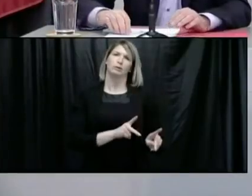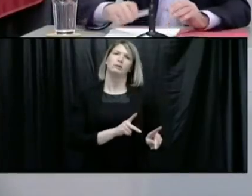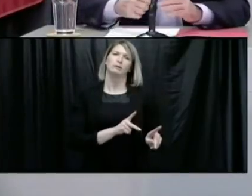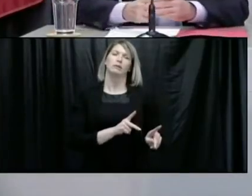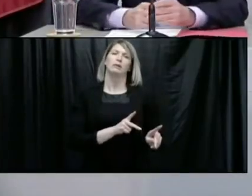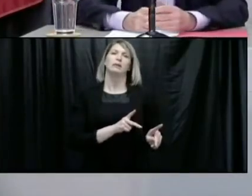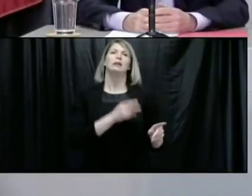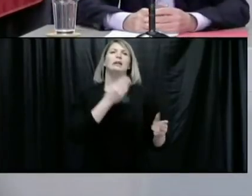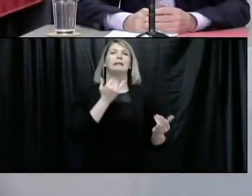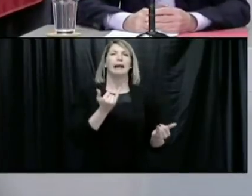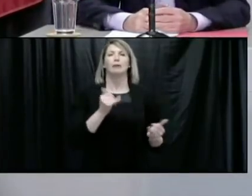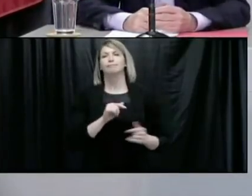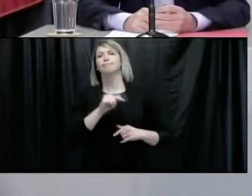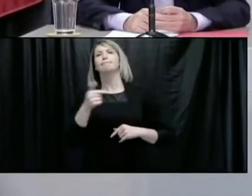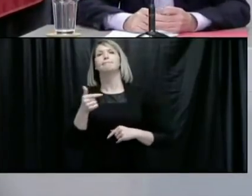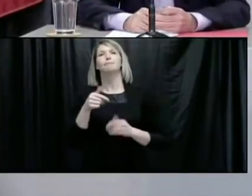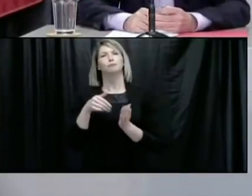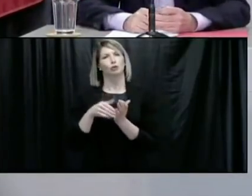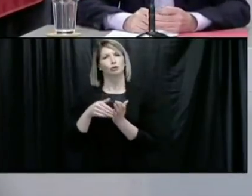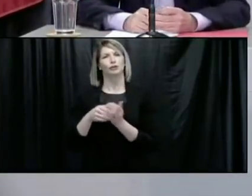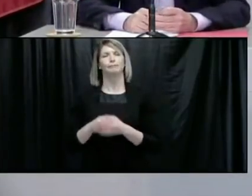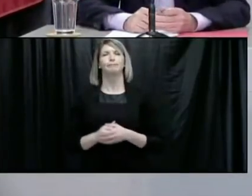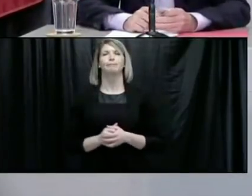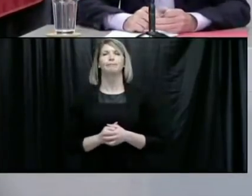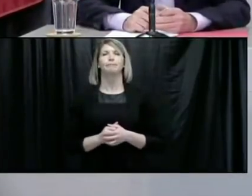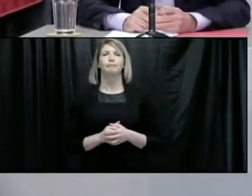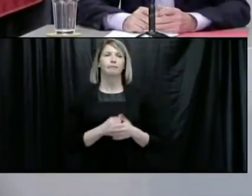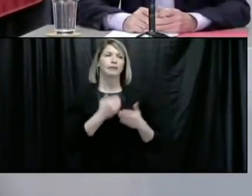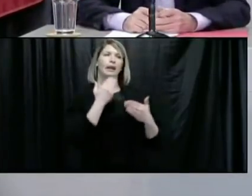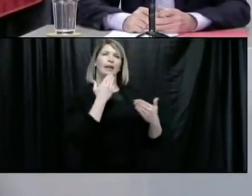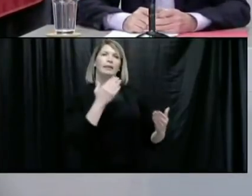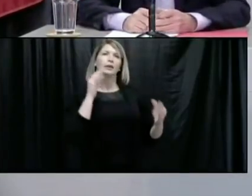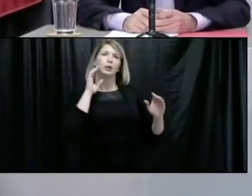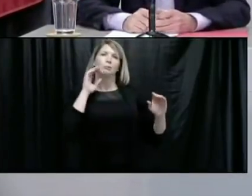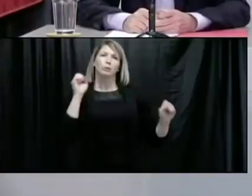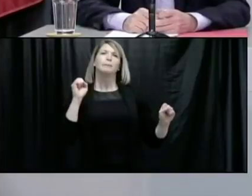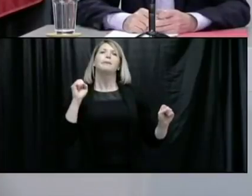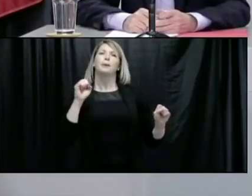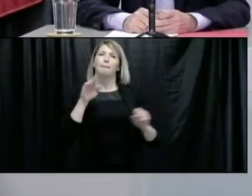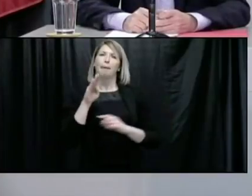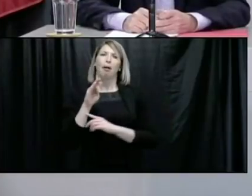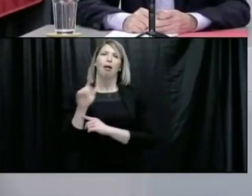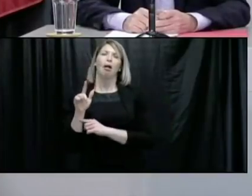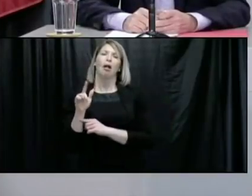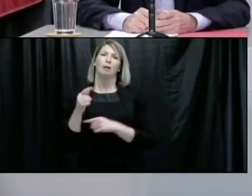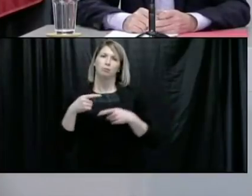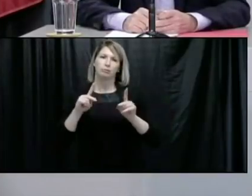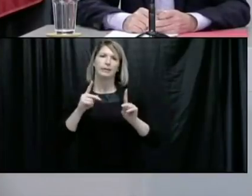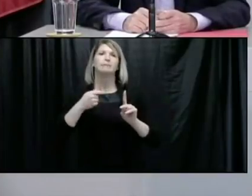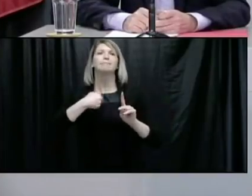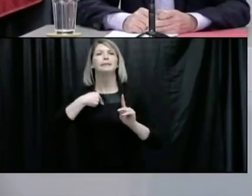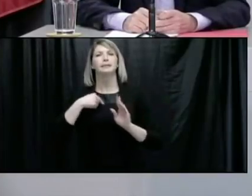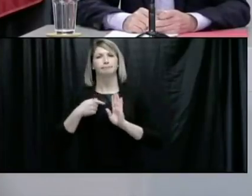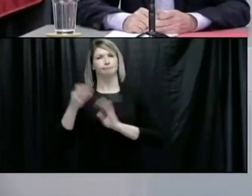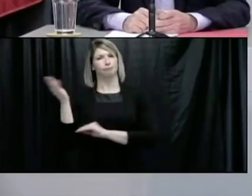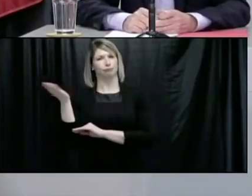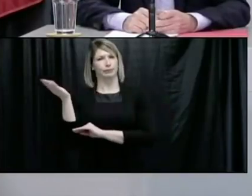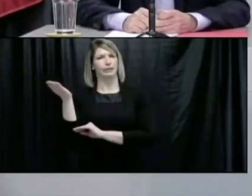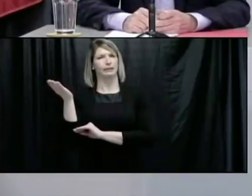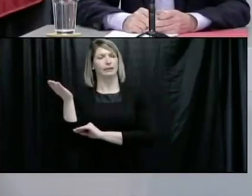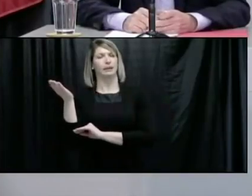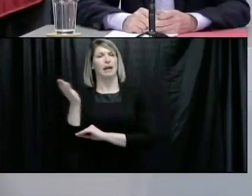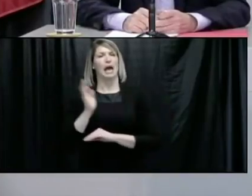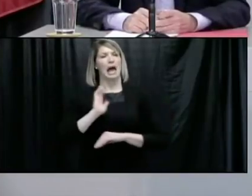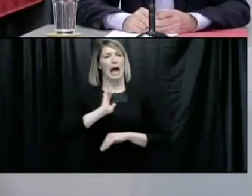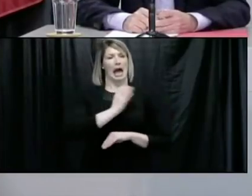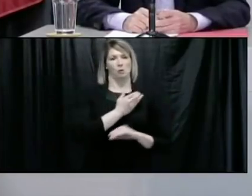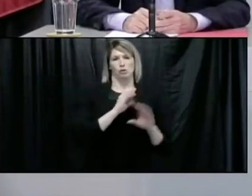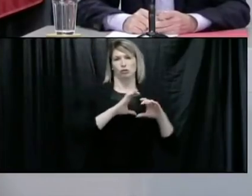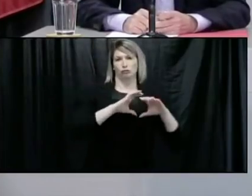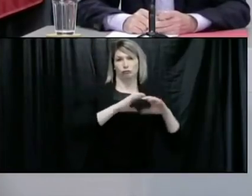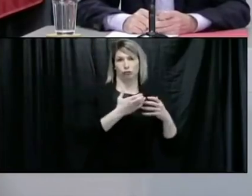DR. RAMEN FOR HIS PRESENTATION.